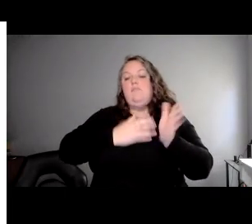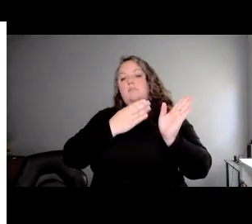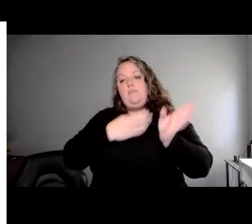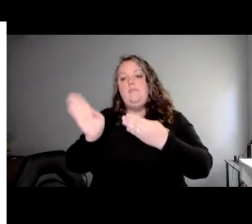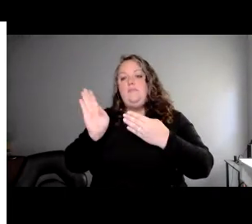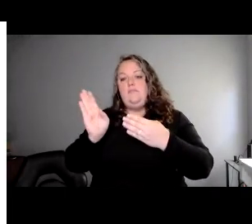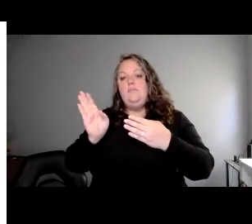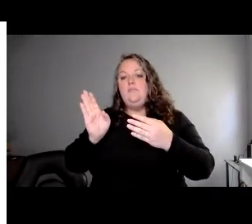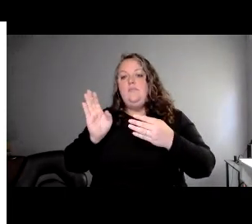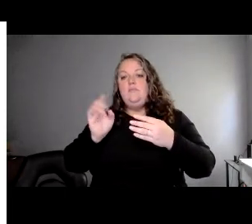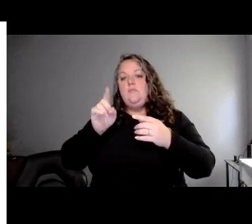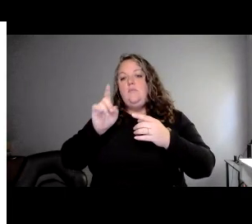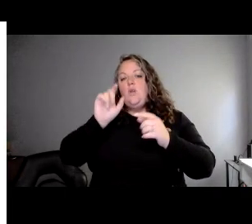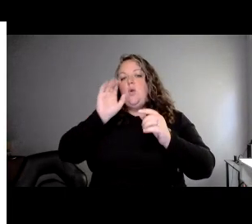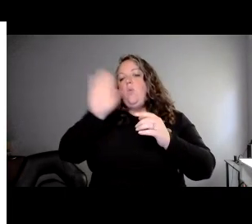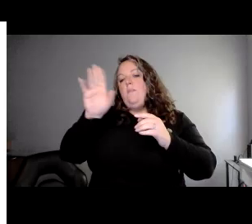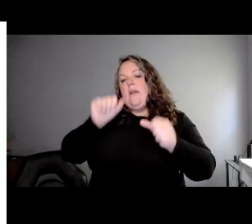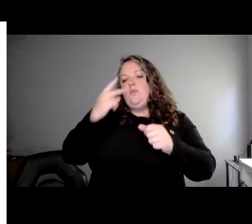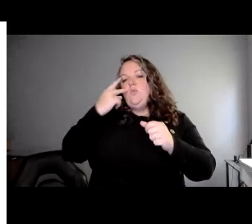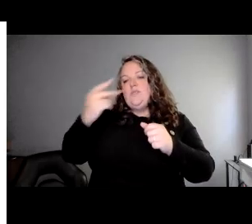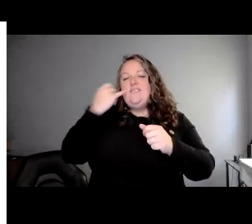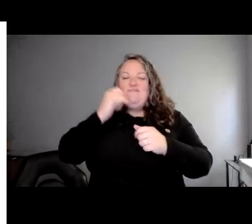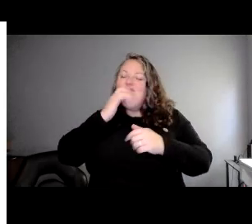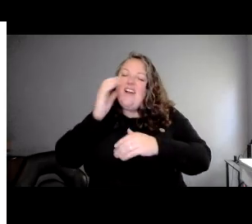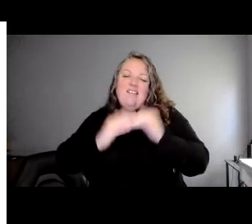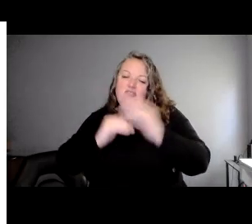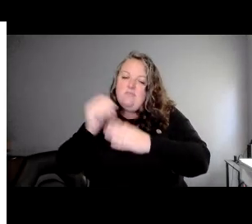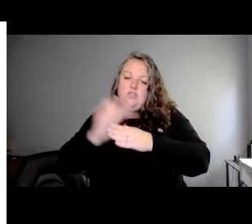also find it there if you're not comfortable sharing your telephone number or your email.